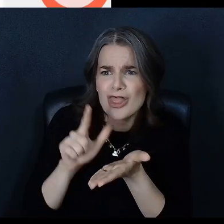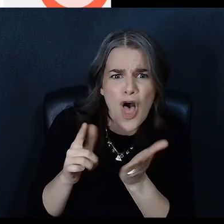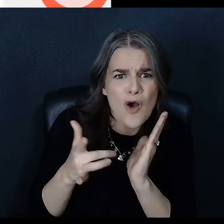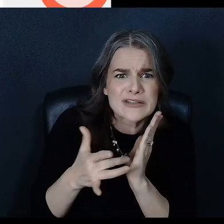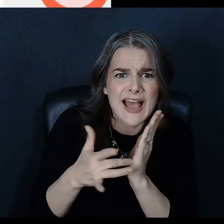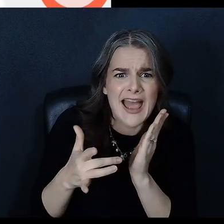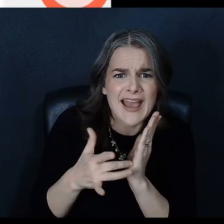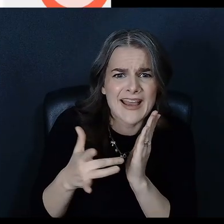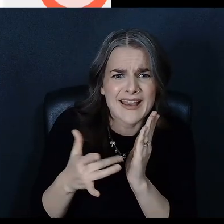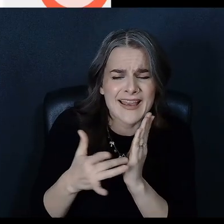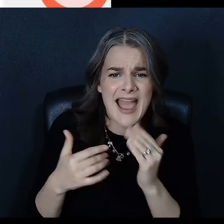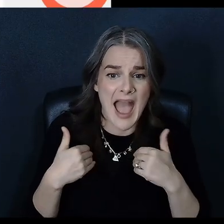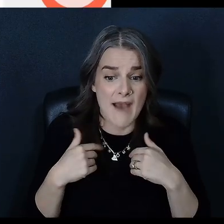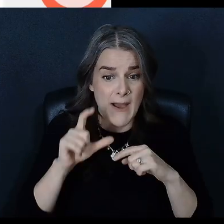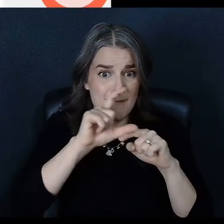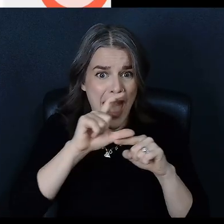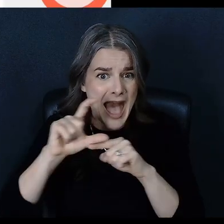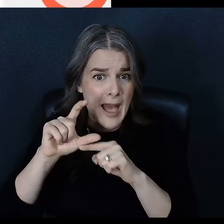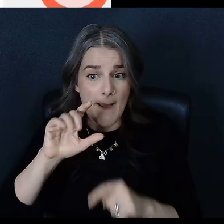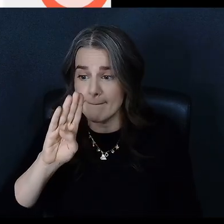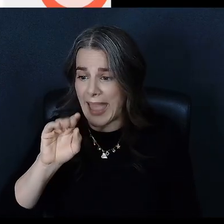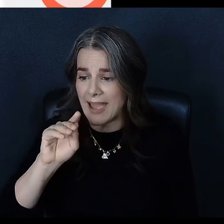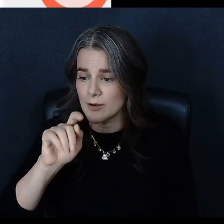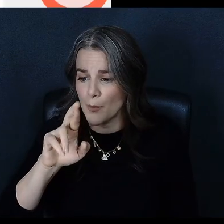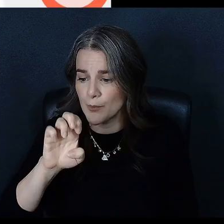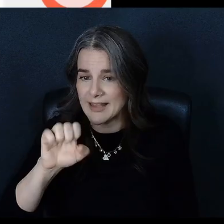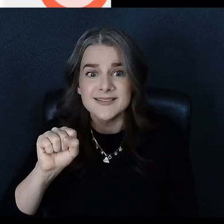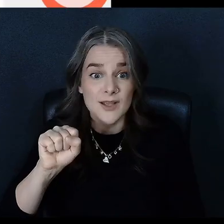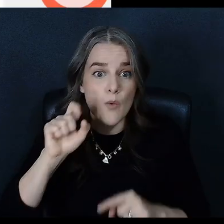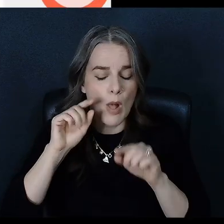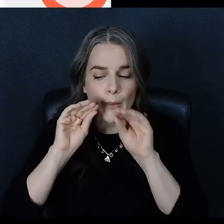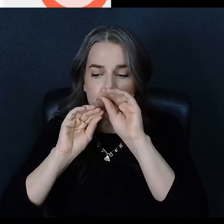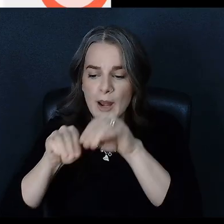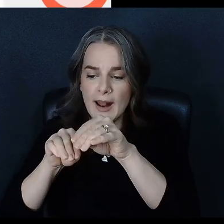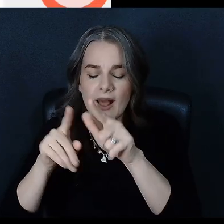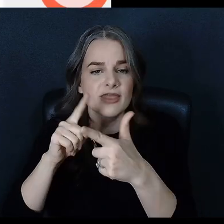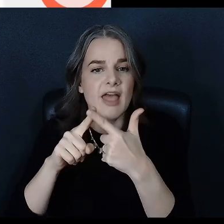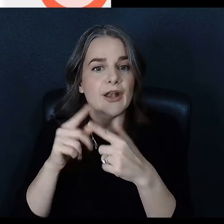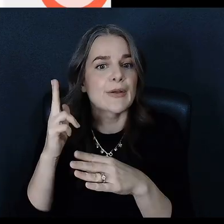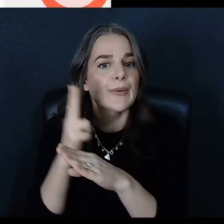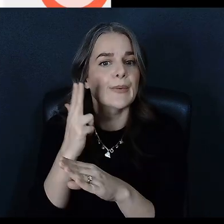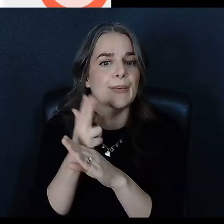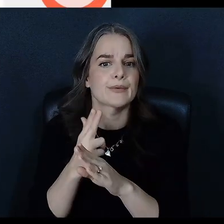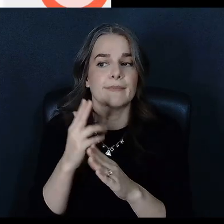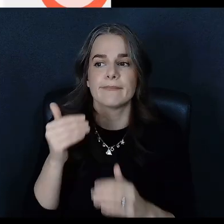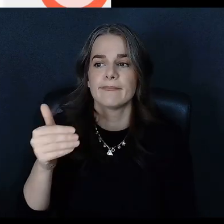I like that because it's a little easier sometimes for people. They don't feel that's as complex. But it's a good option for some people